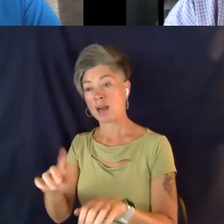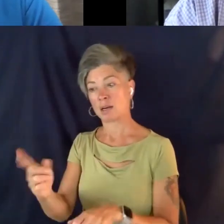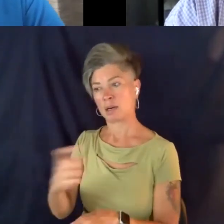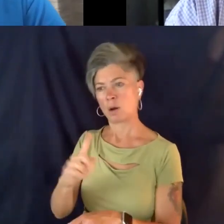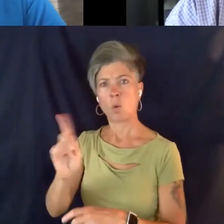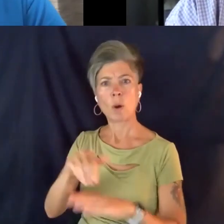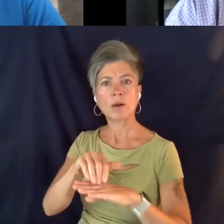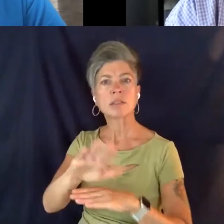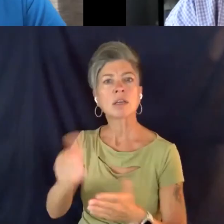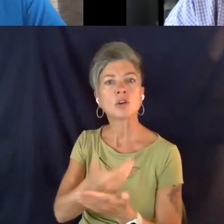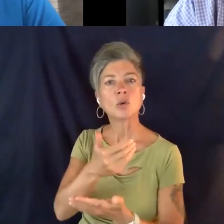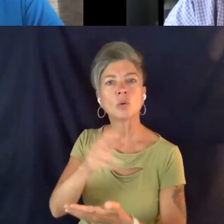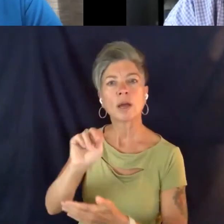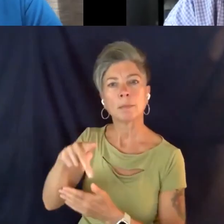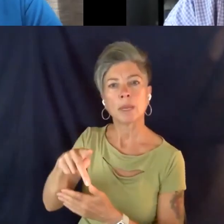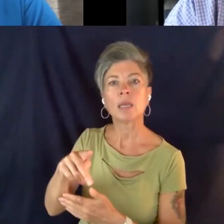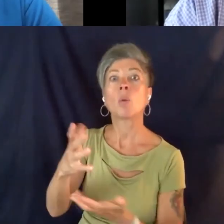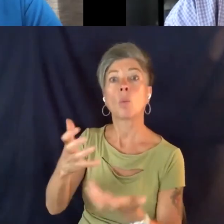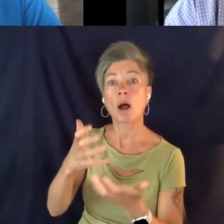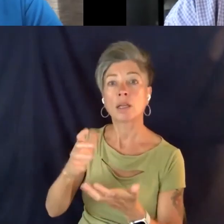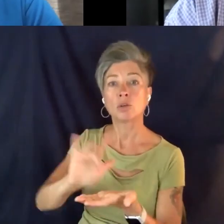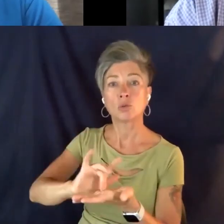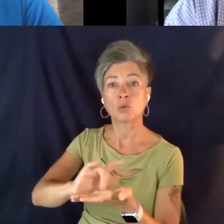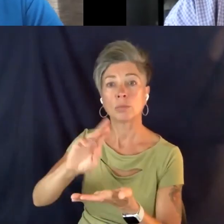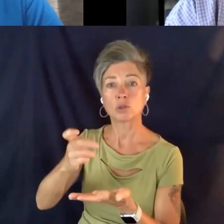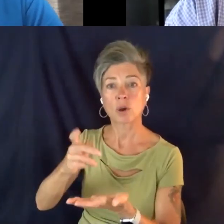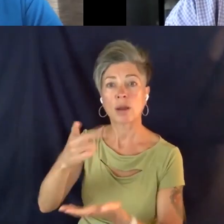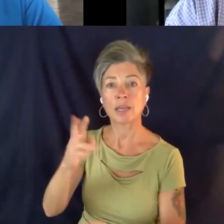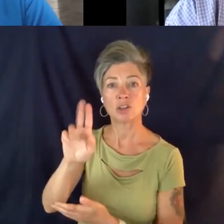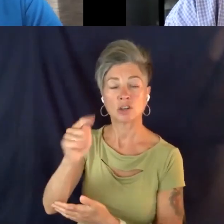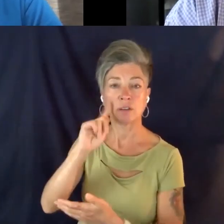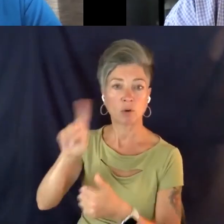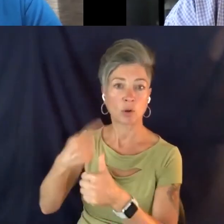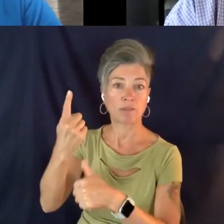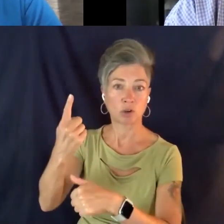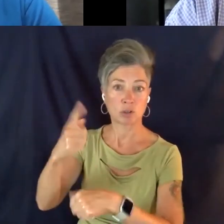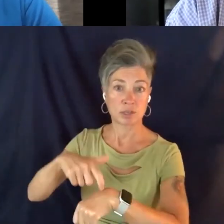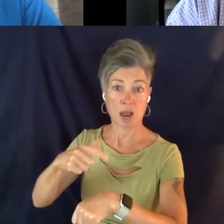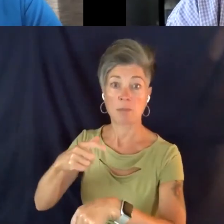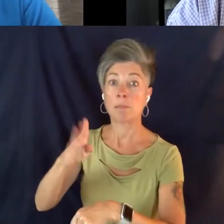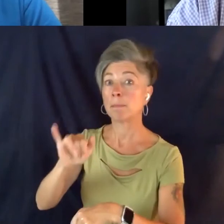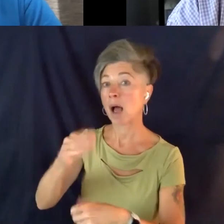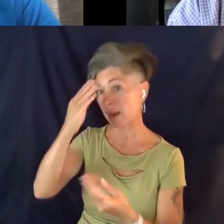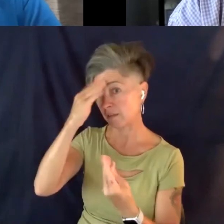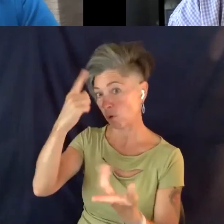looking to prescribe HRT for the first time via informed consent? How do we start prescribing safely?